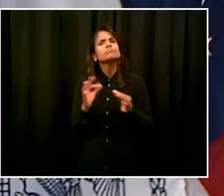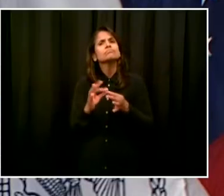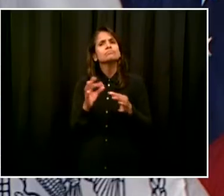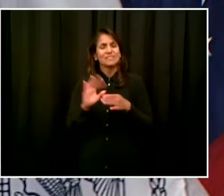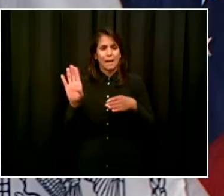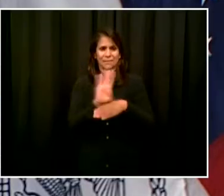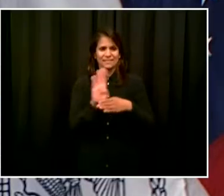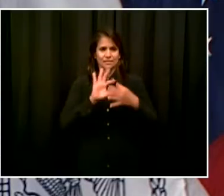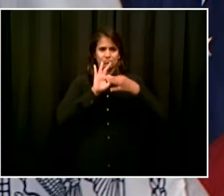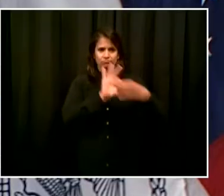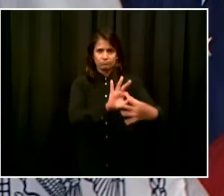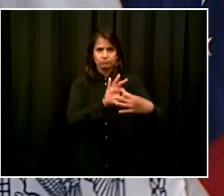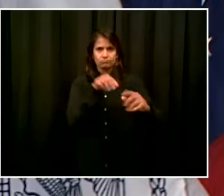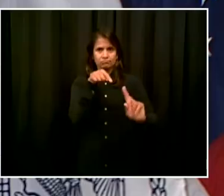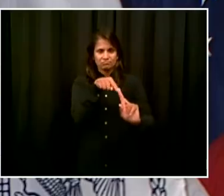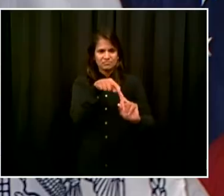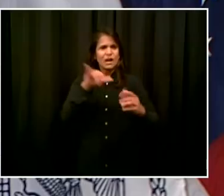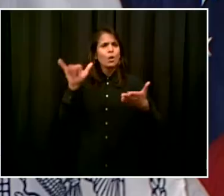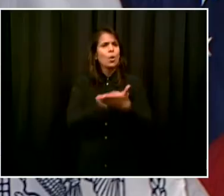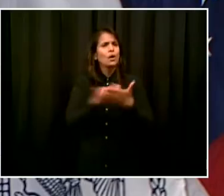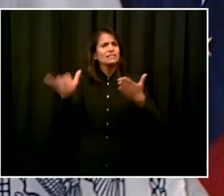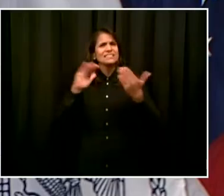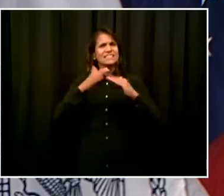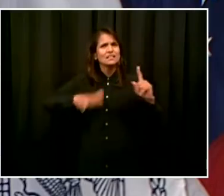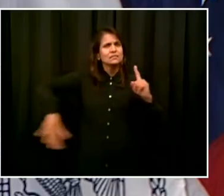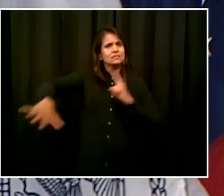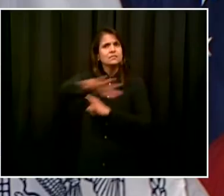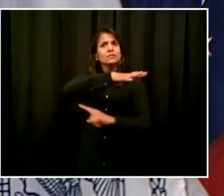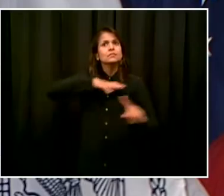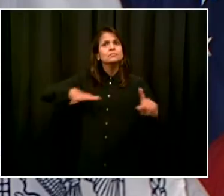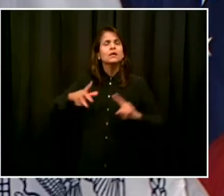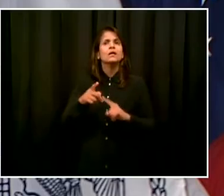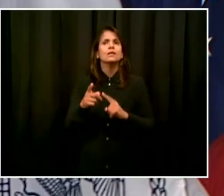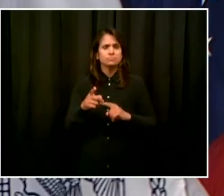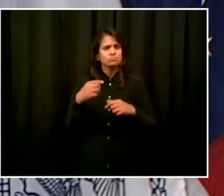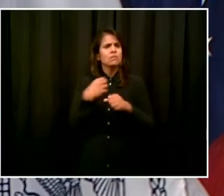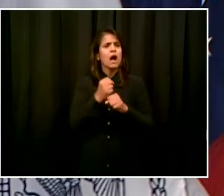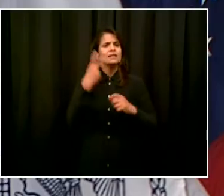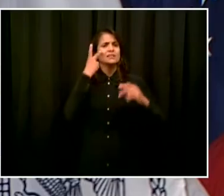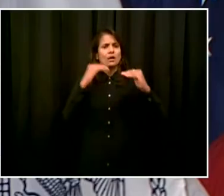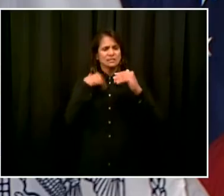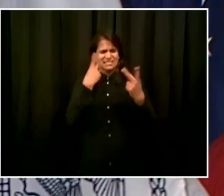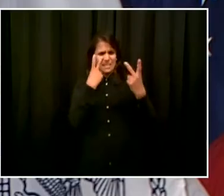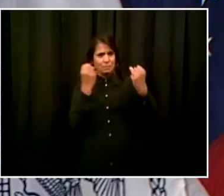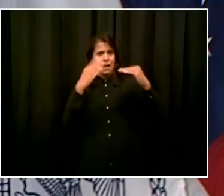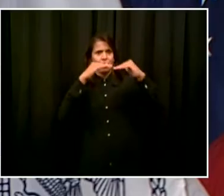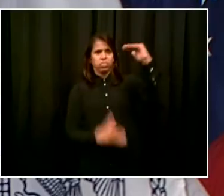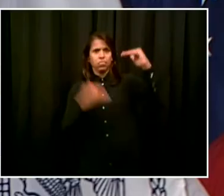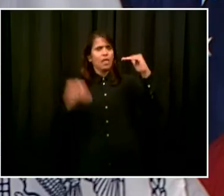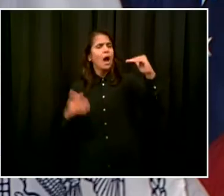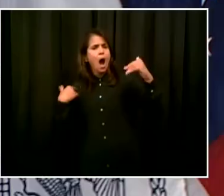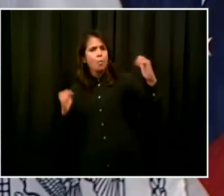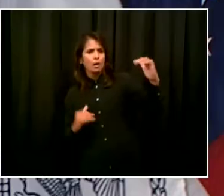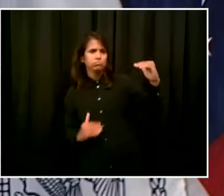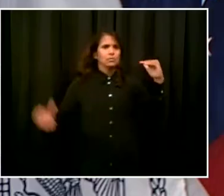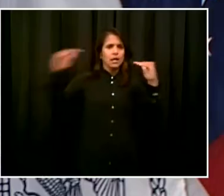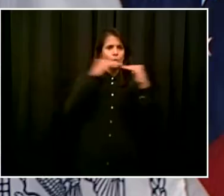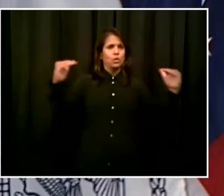ABUOT OHW DIFFERENTLY THE CITY IS GOING TO HAVE TO DO POST-